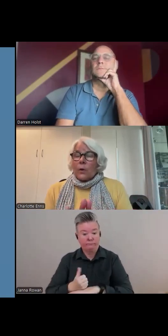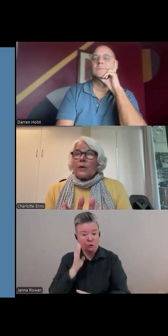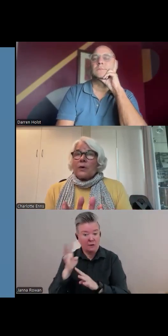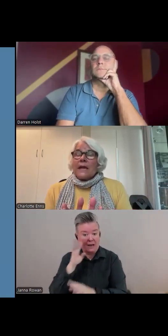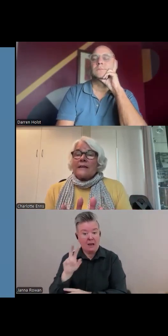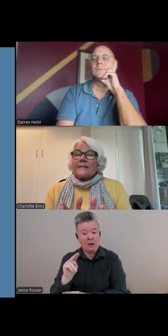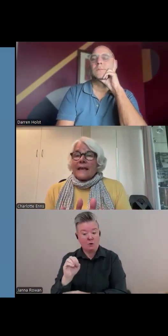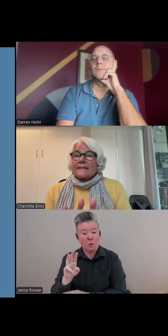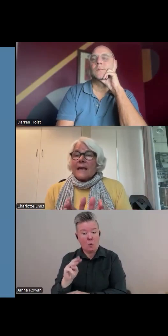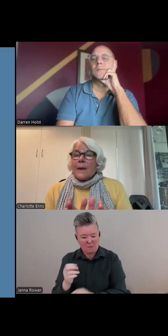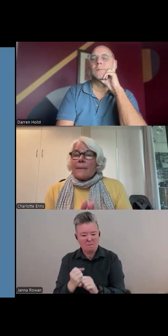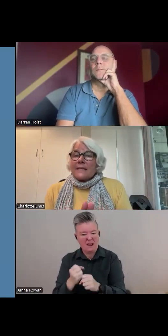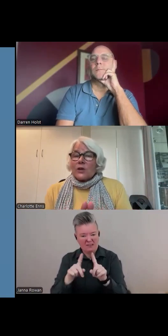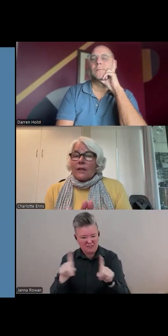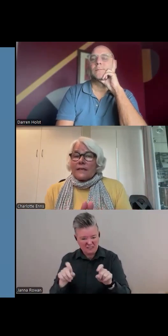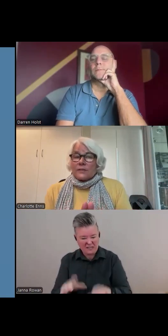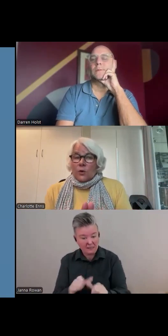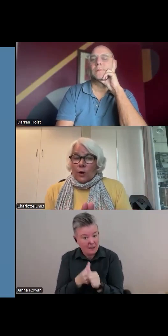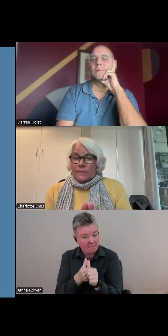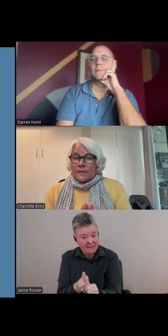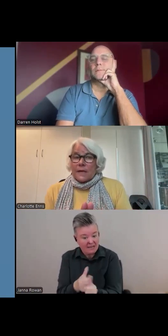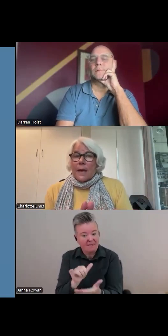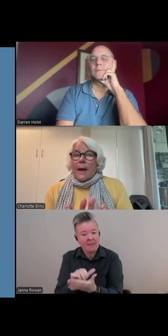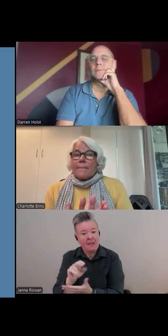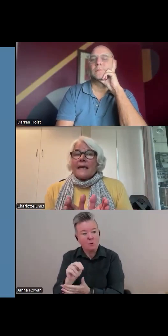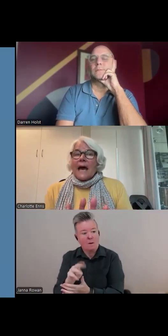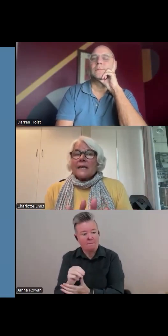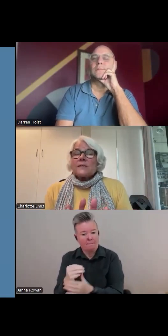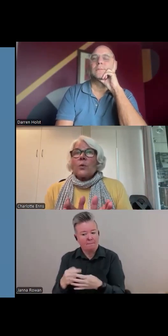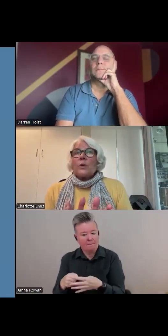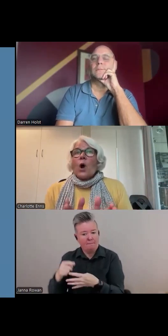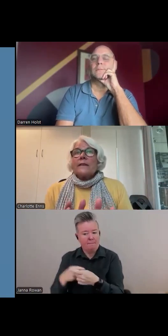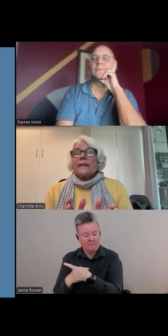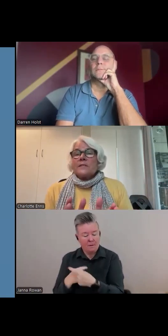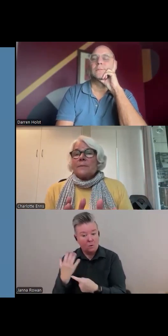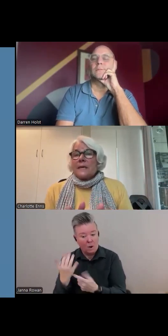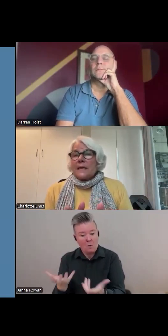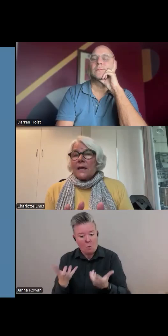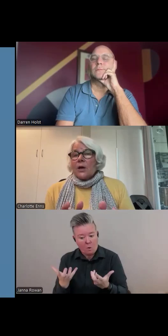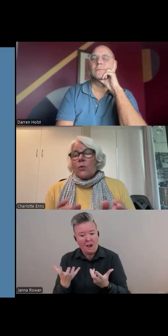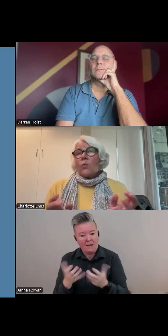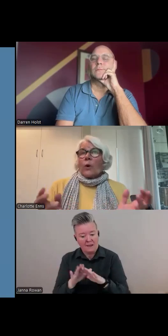or we created the test based on these norms because we want them to be